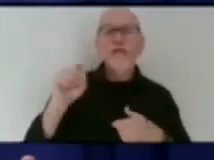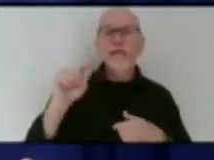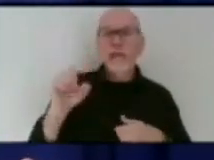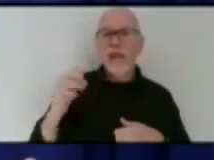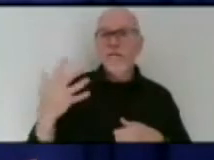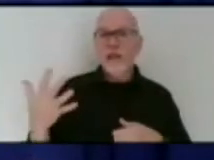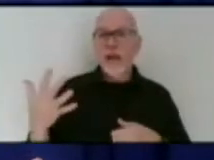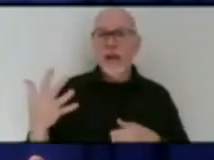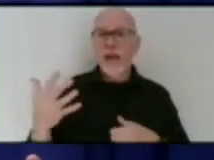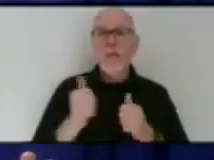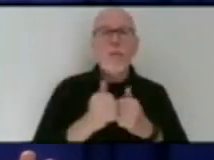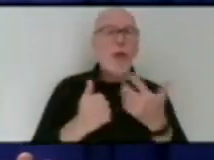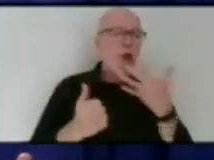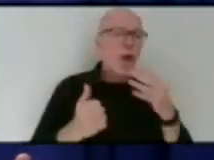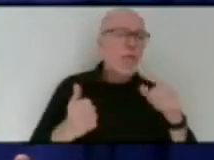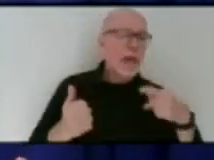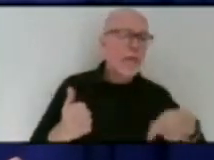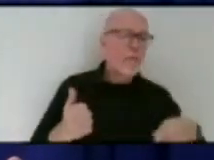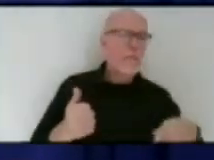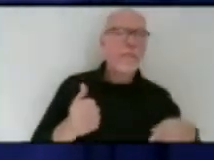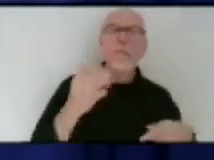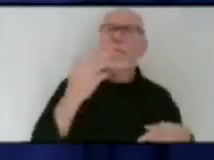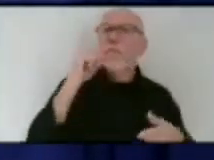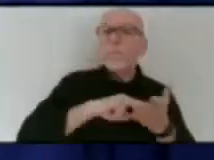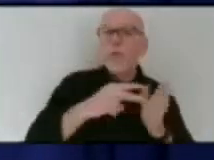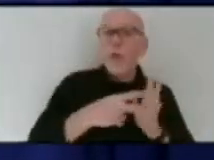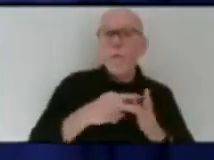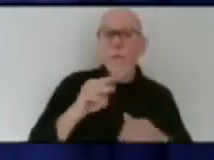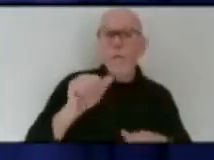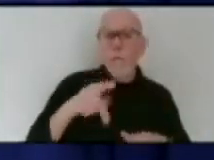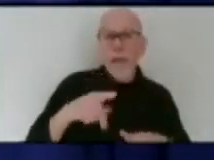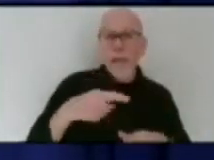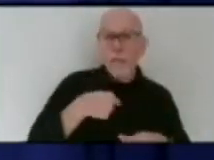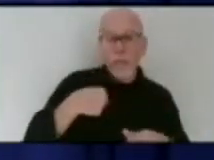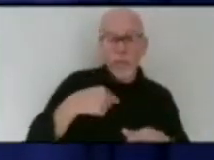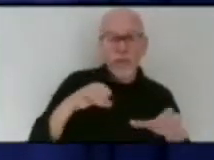coded maps. This is why we introduced the maps weeks ago was to give folks an